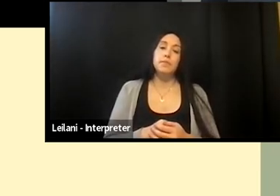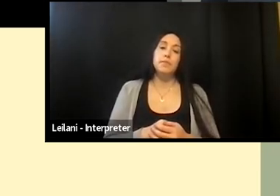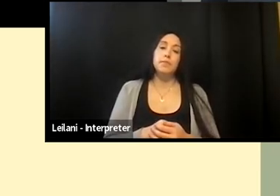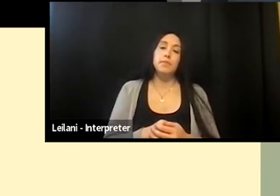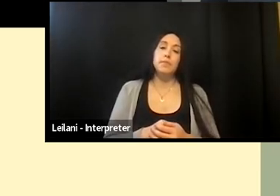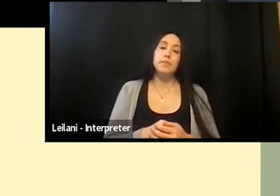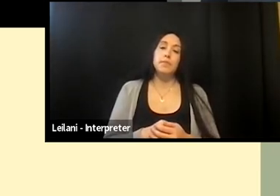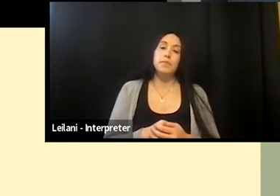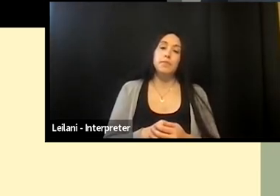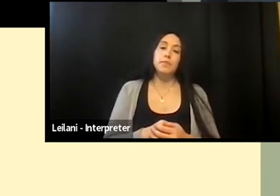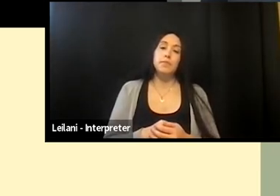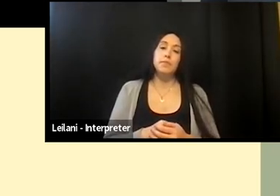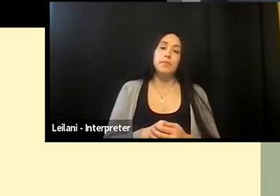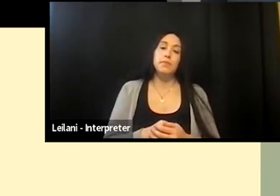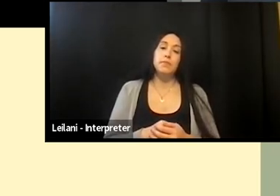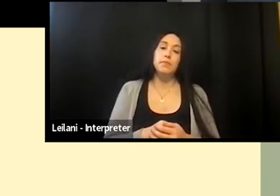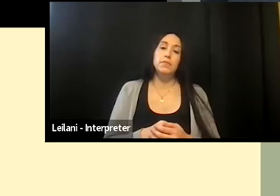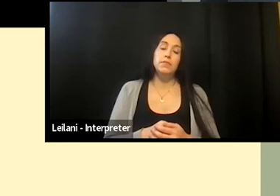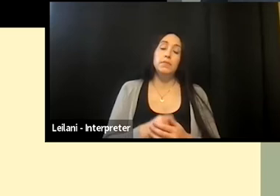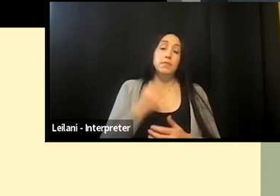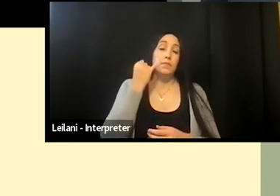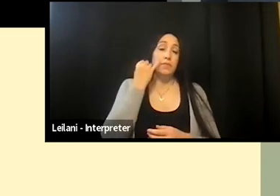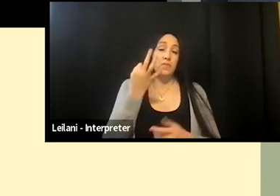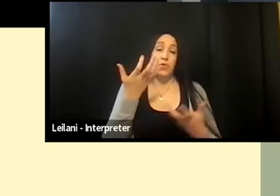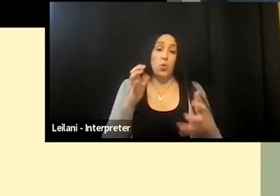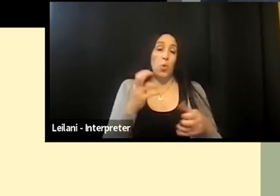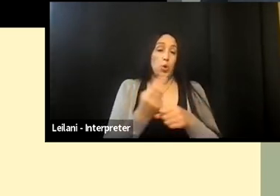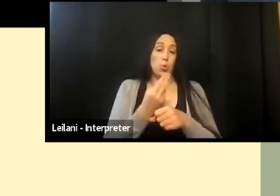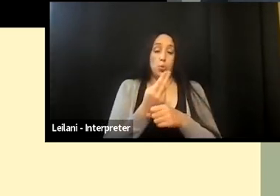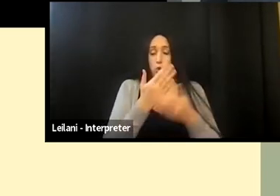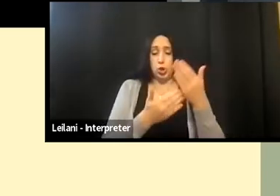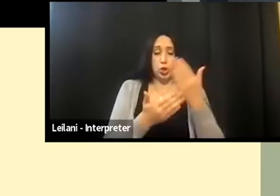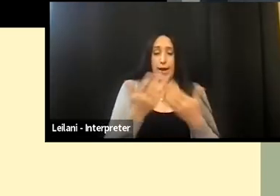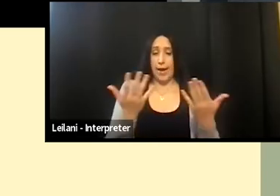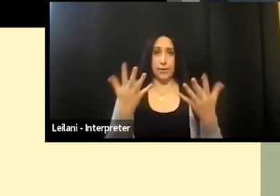you may just set the intention of releasing tension in your scalp.